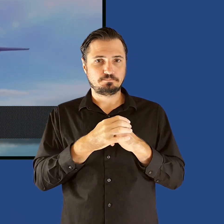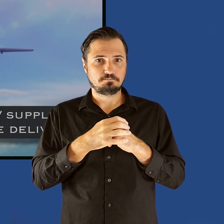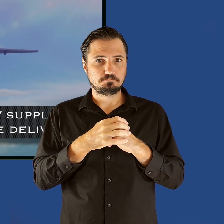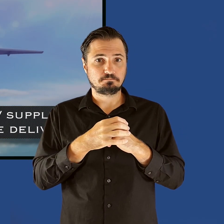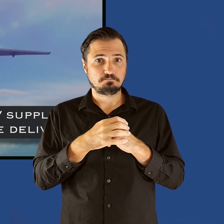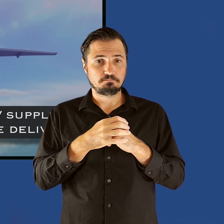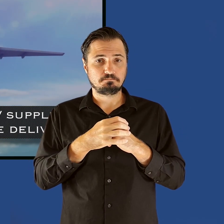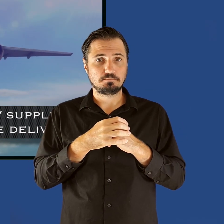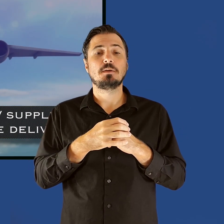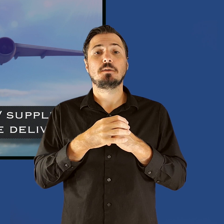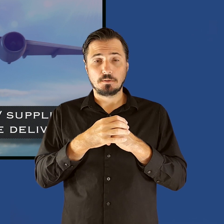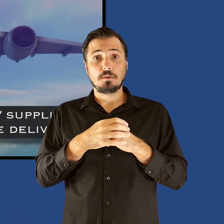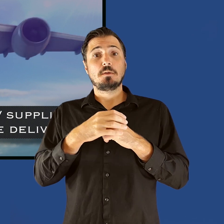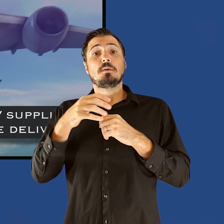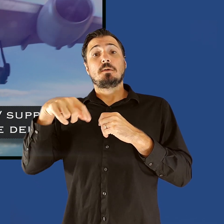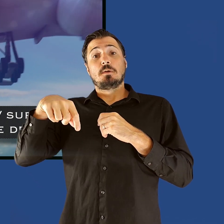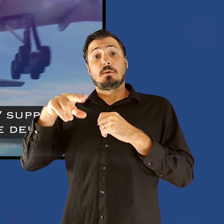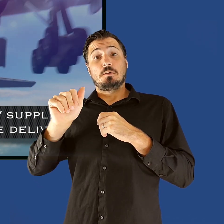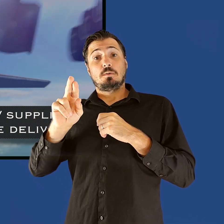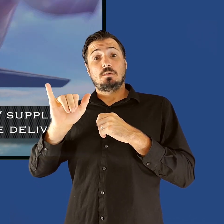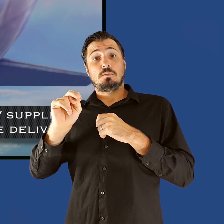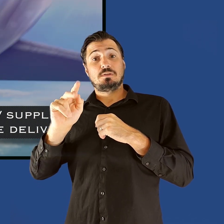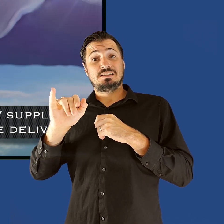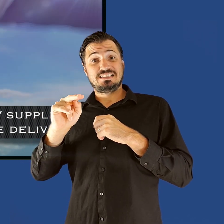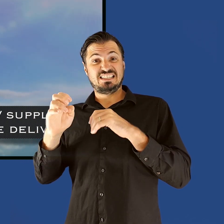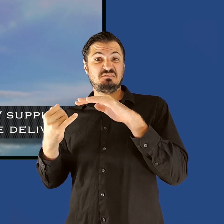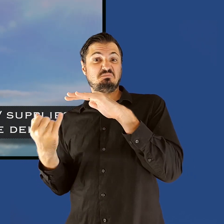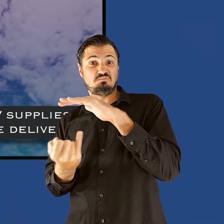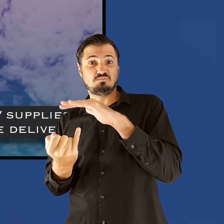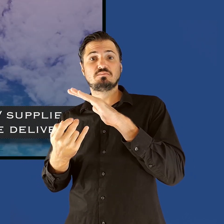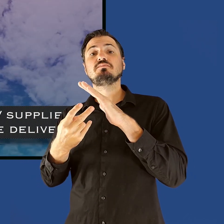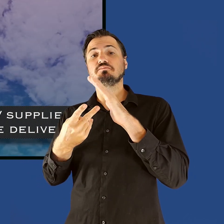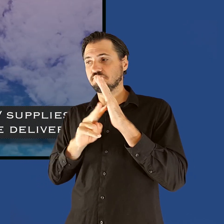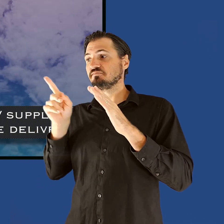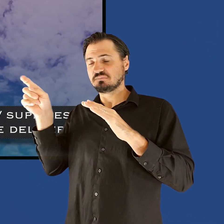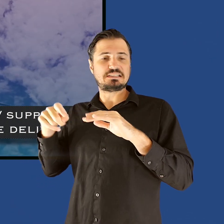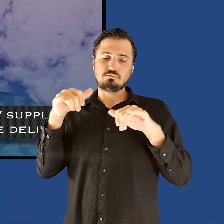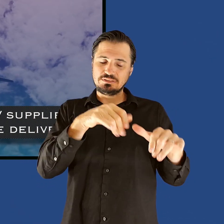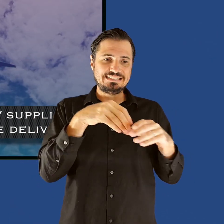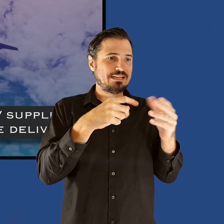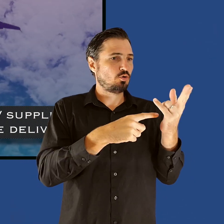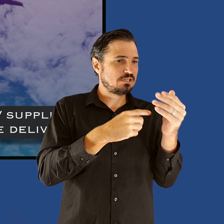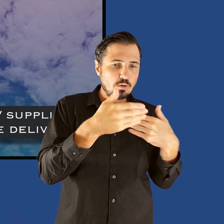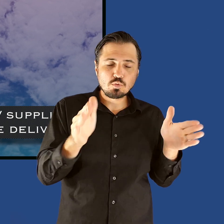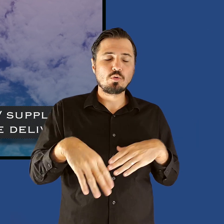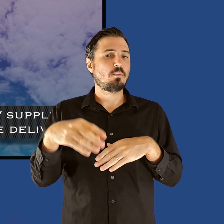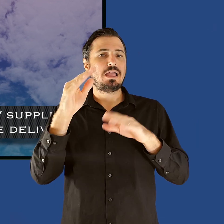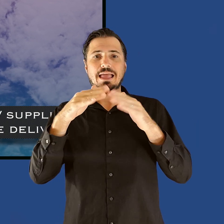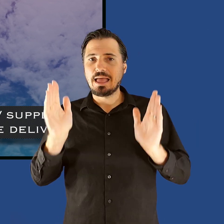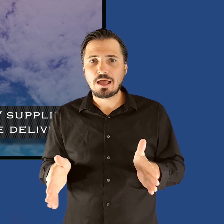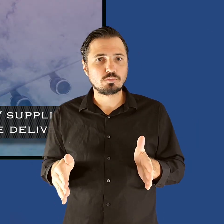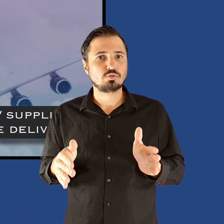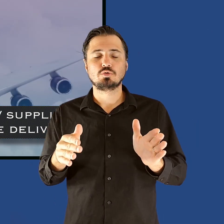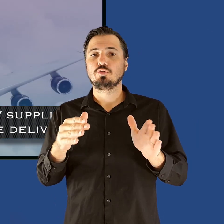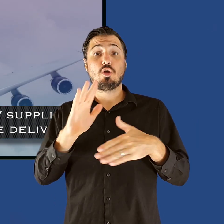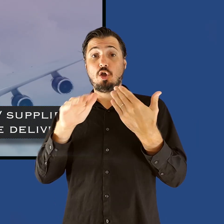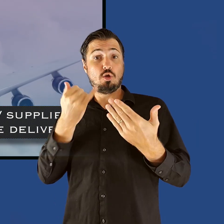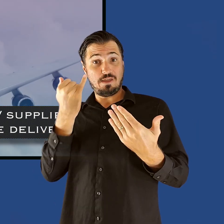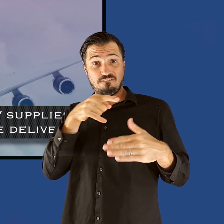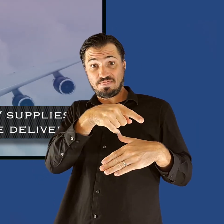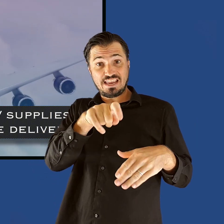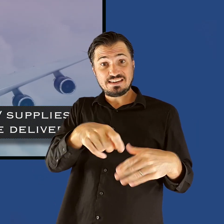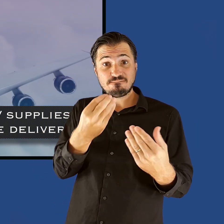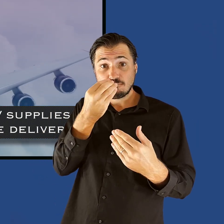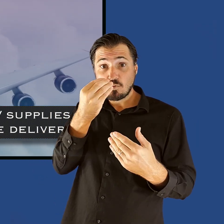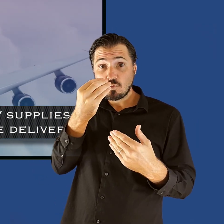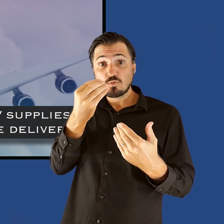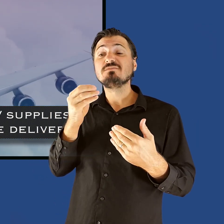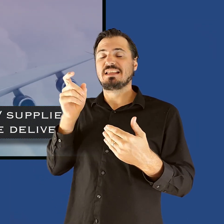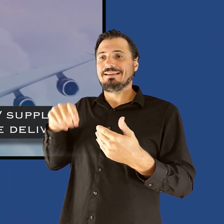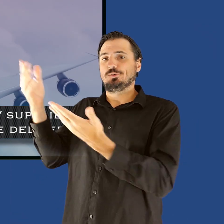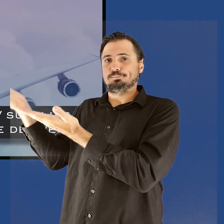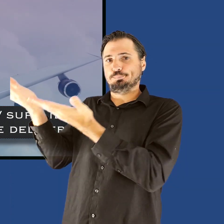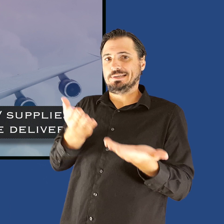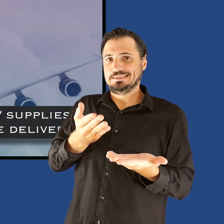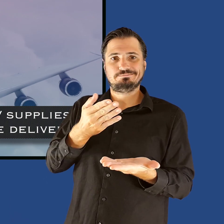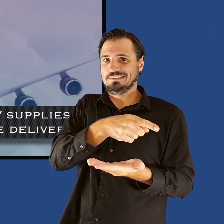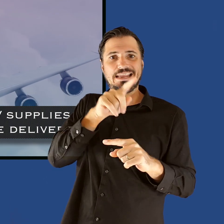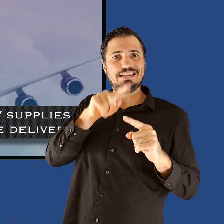Quarantine means that the incoming traveler – whether resident or visitor – stay inside his or her home or hotel room, and any food or supplies needed must be delivered.